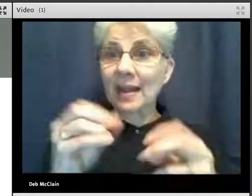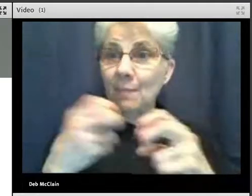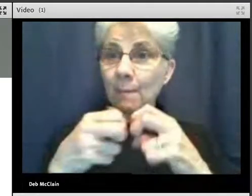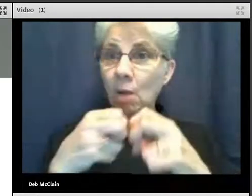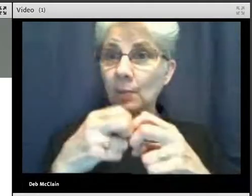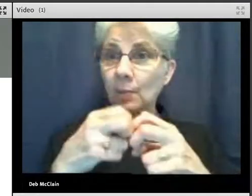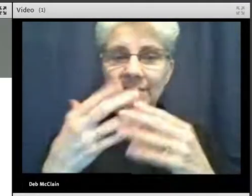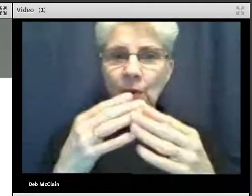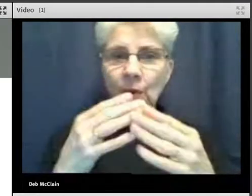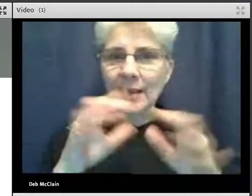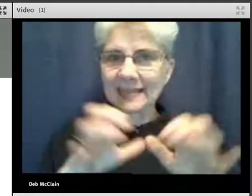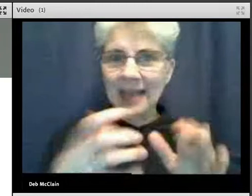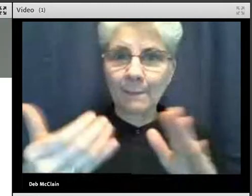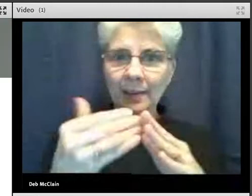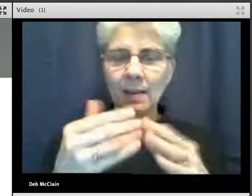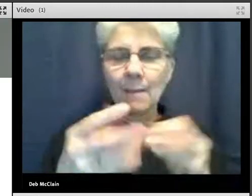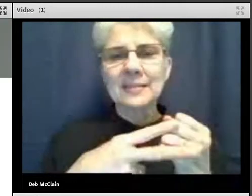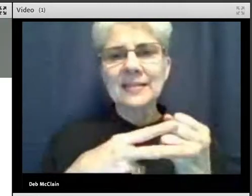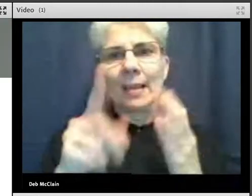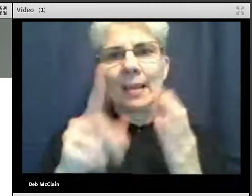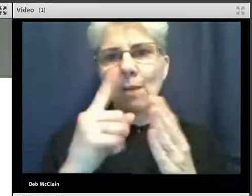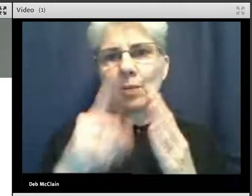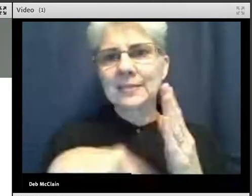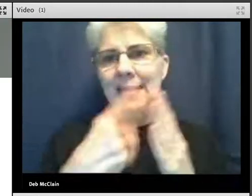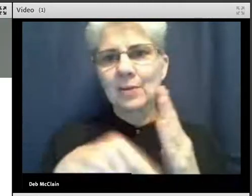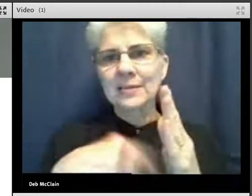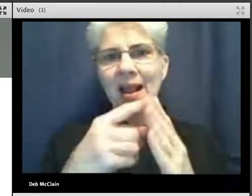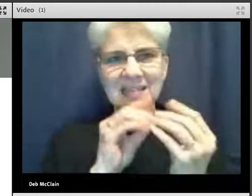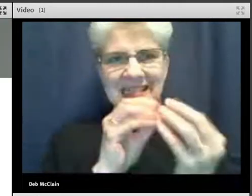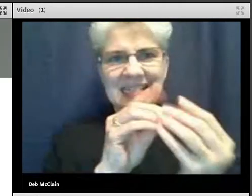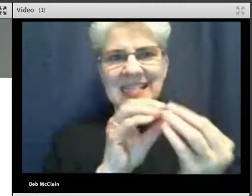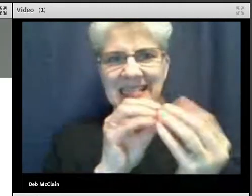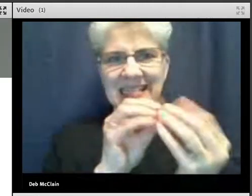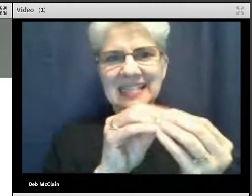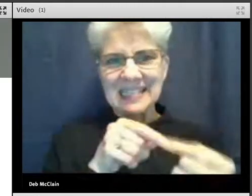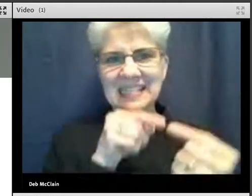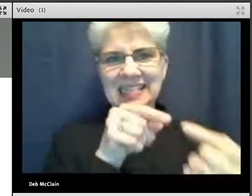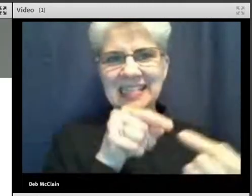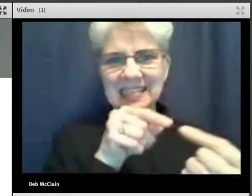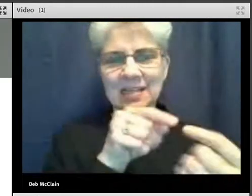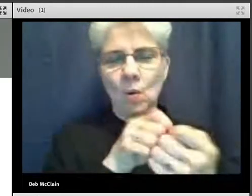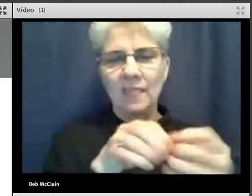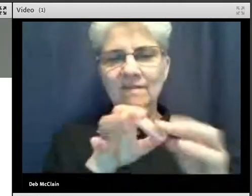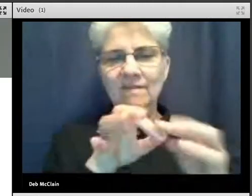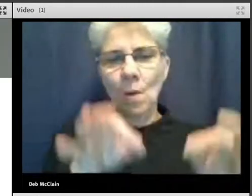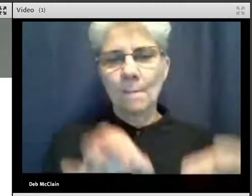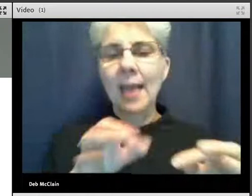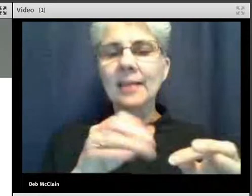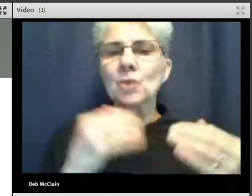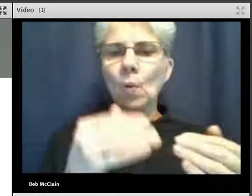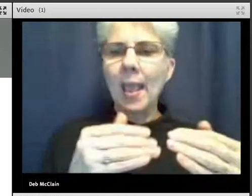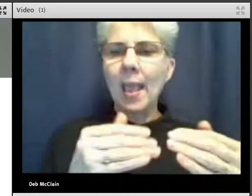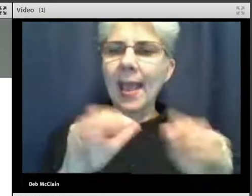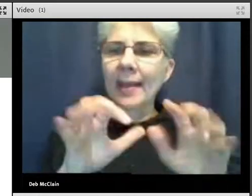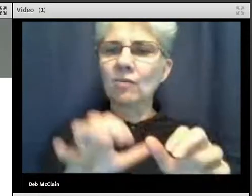which solved 90 percent of my problem. Even though I had to retype a document, it saved me hours of arguing with the formatting.